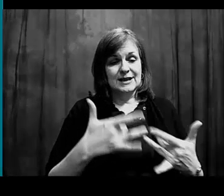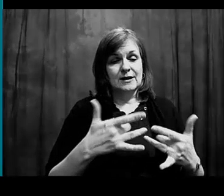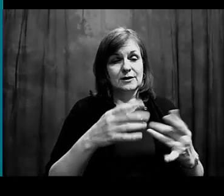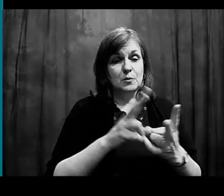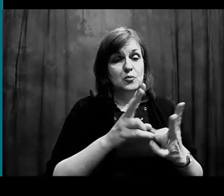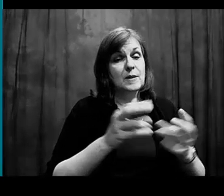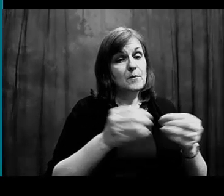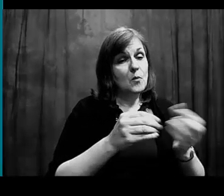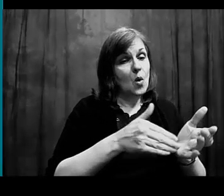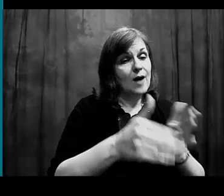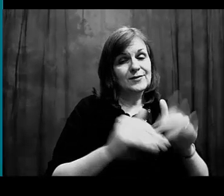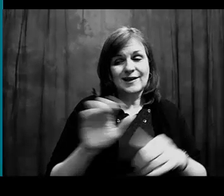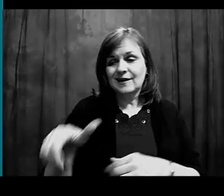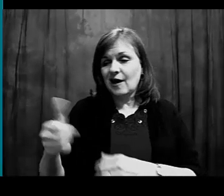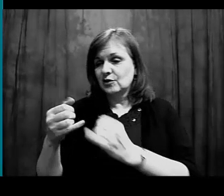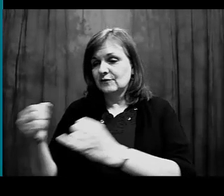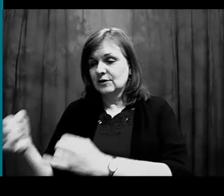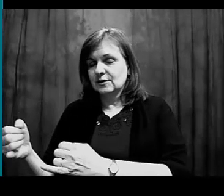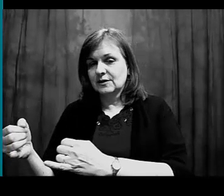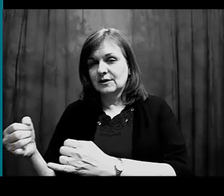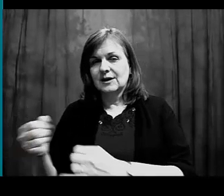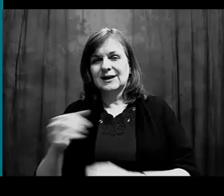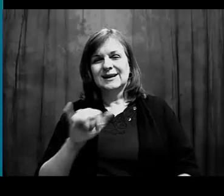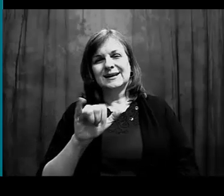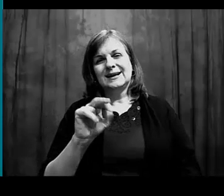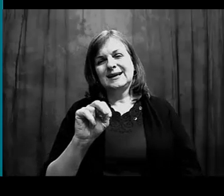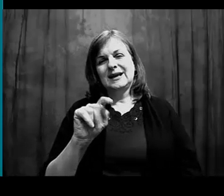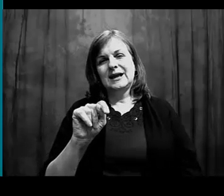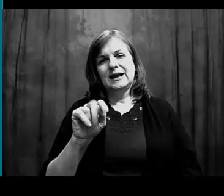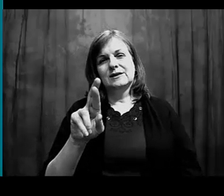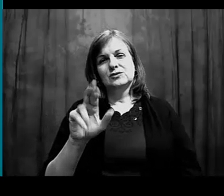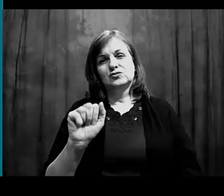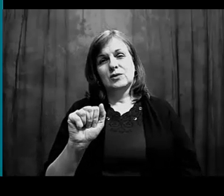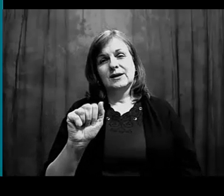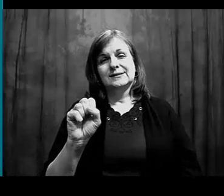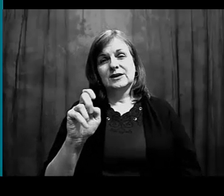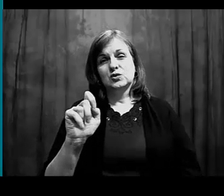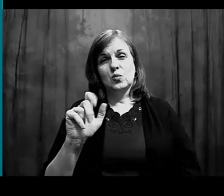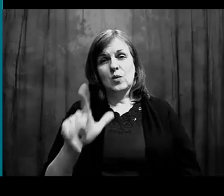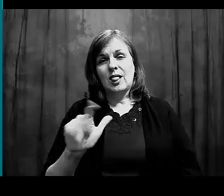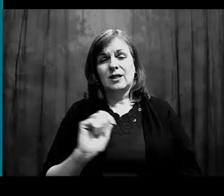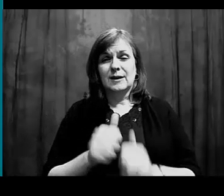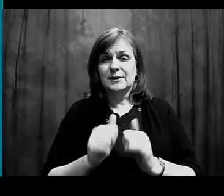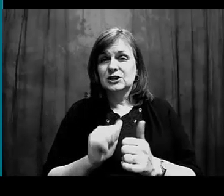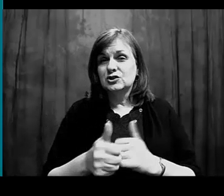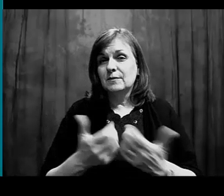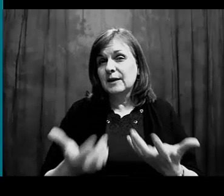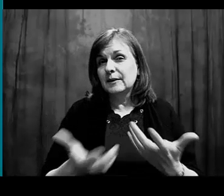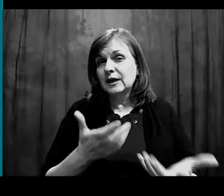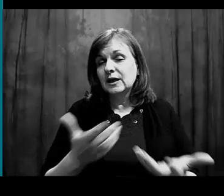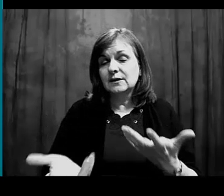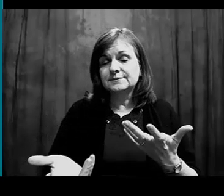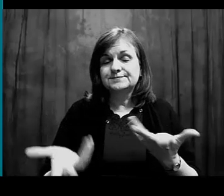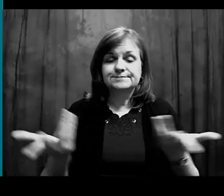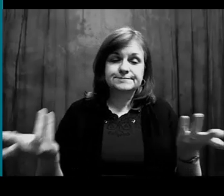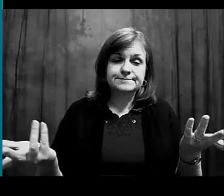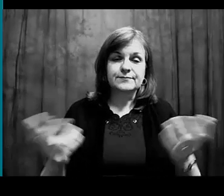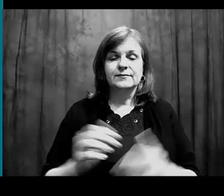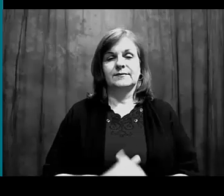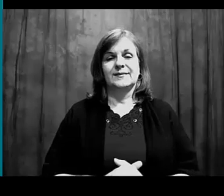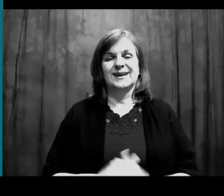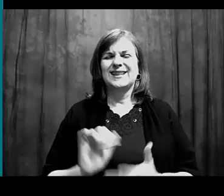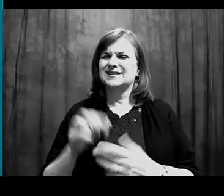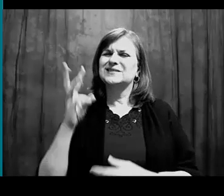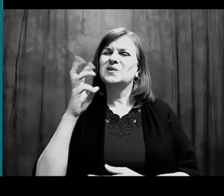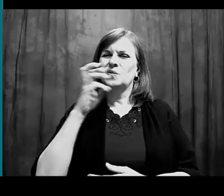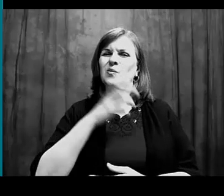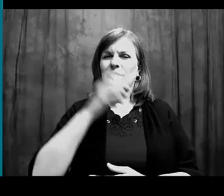simply some individuals who are more likely to breed than and others so looking at like an intrasexual competition division